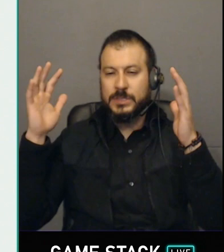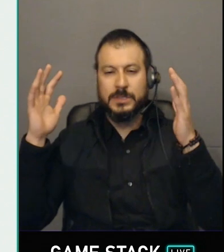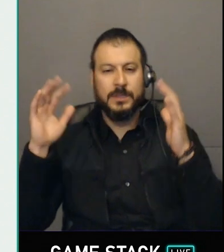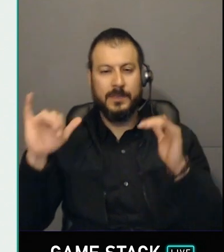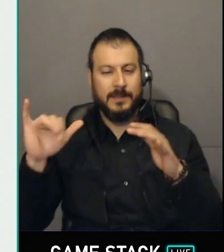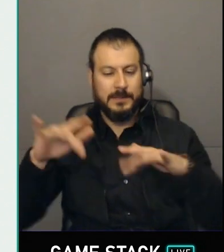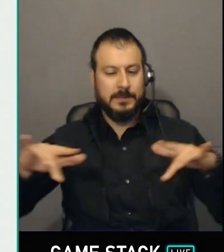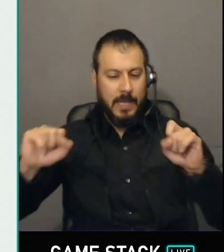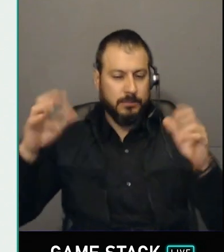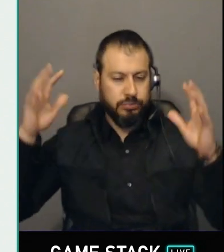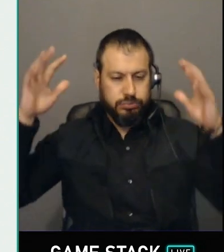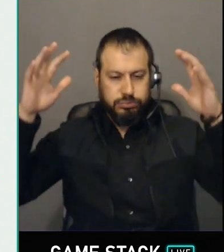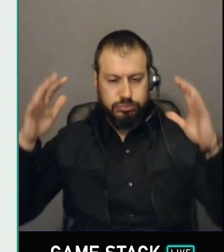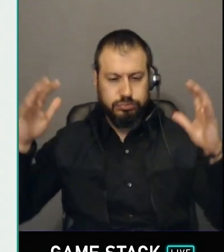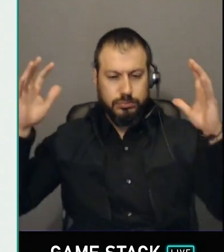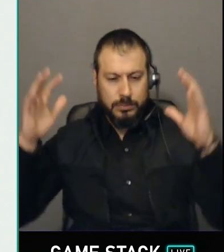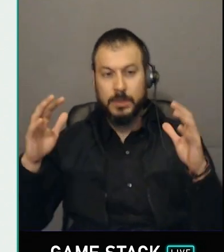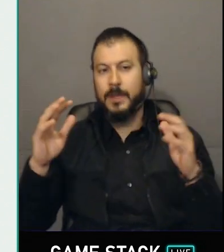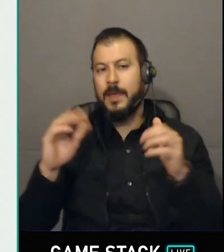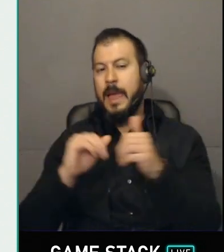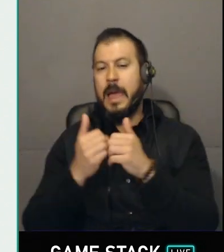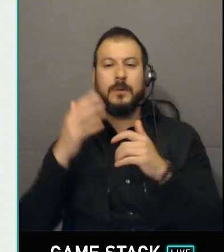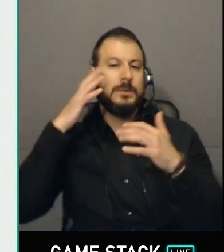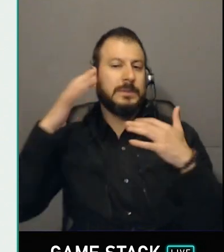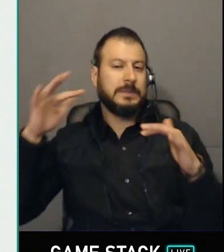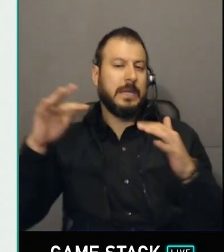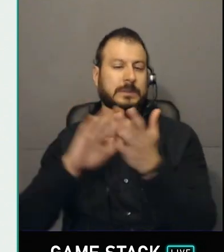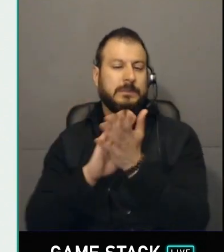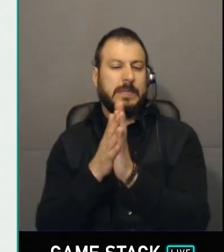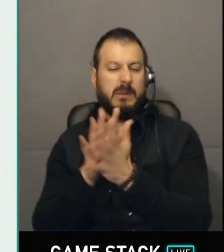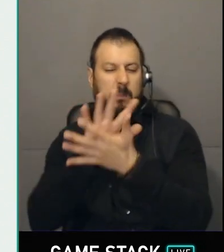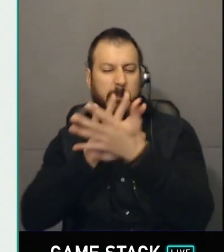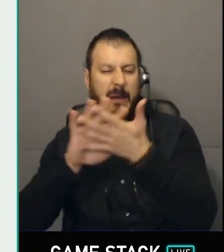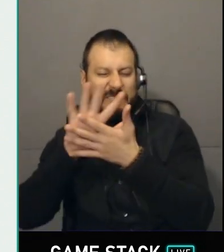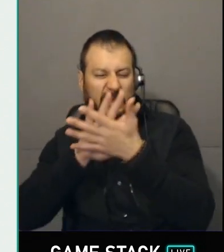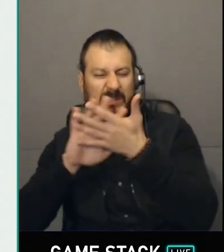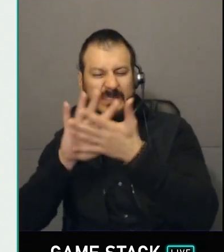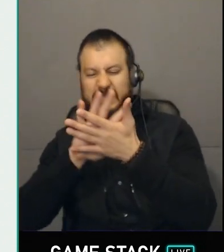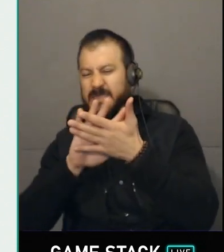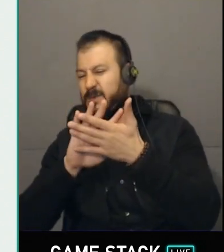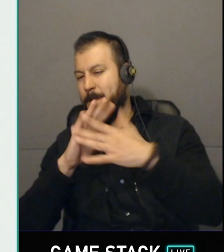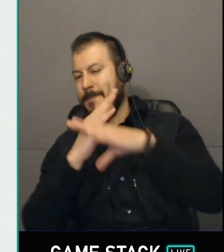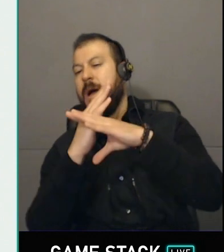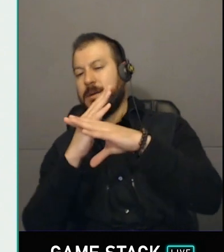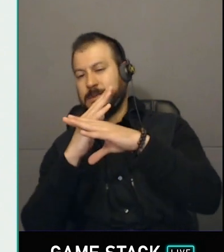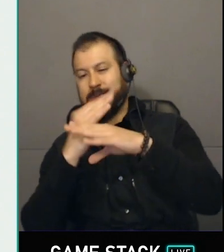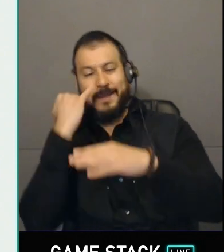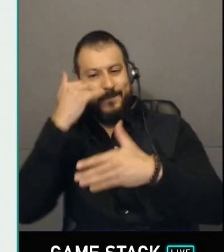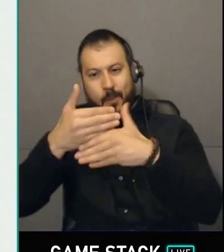how sounds become muffled or occluded when they're behind walls or other objects,